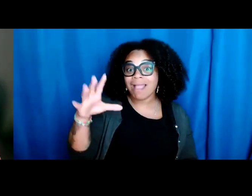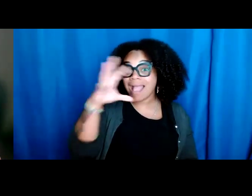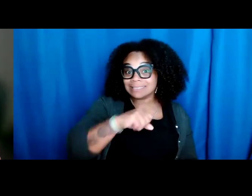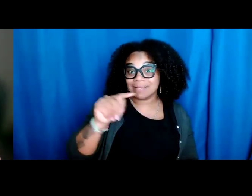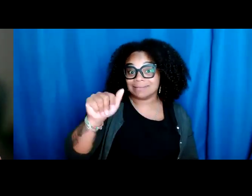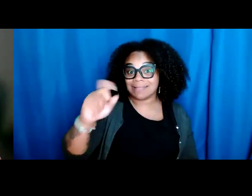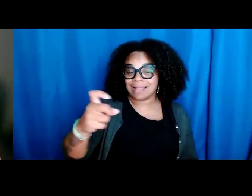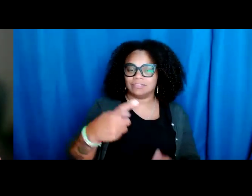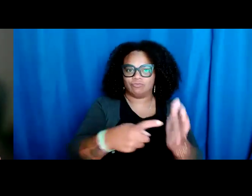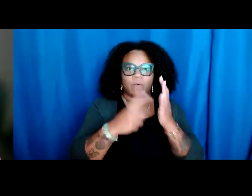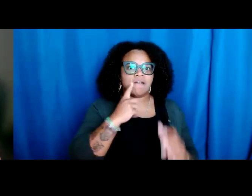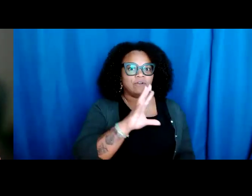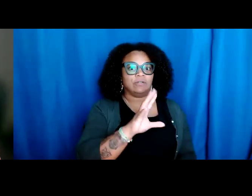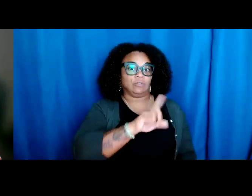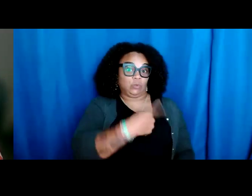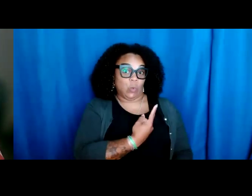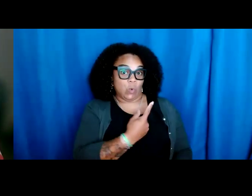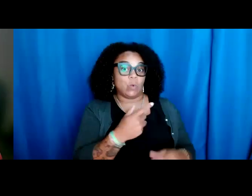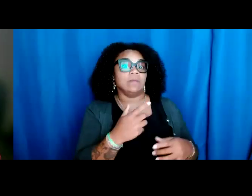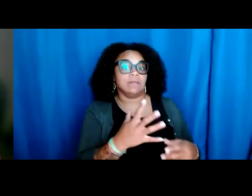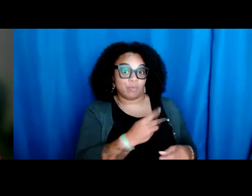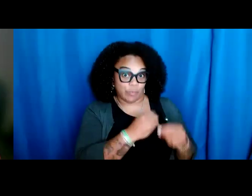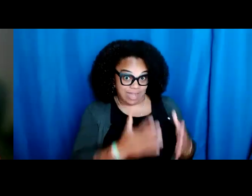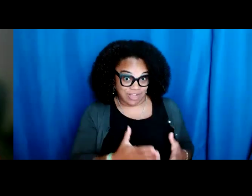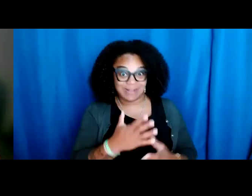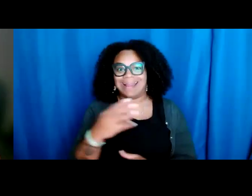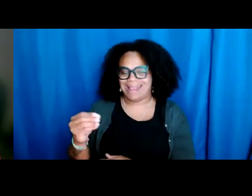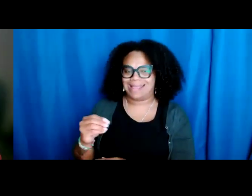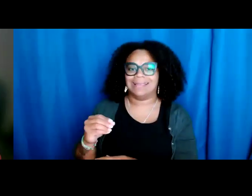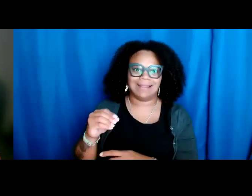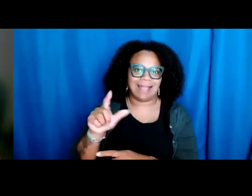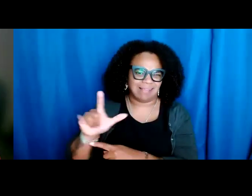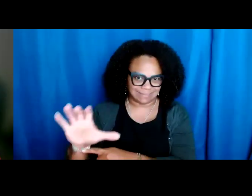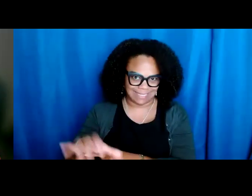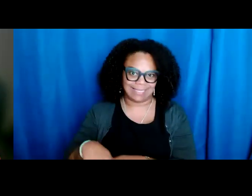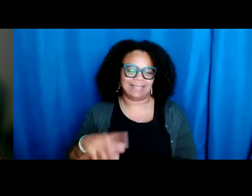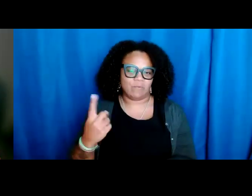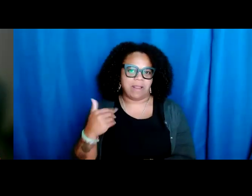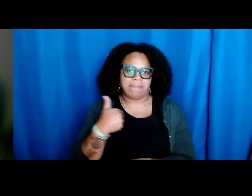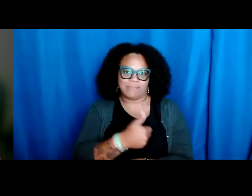Proprietors and Single Member LLCs. So, whether you are a Sole Proprietor or Single Member LLC,